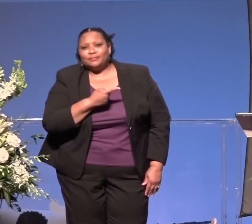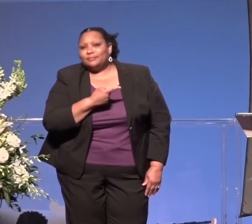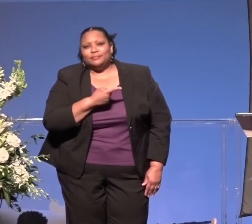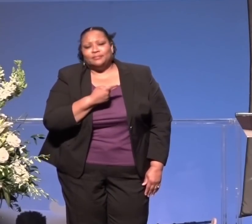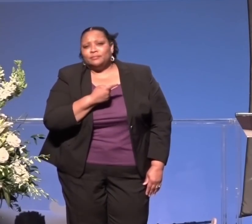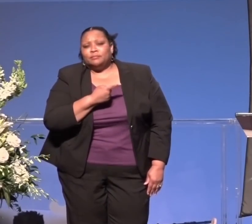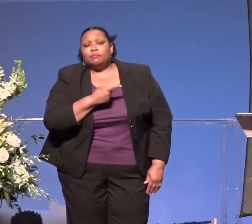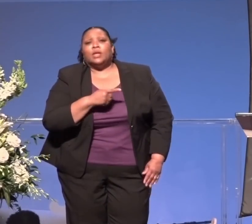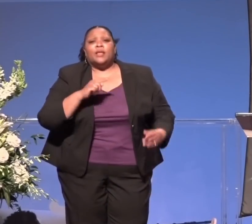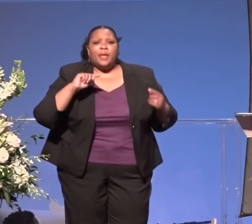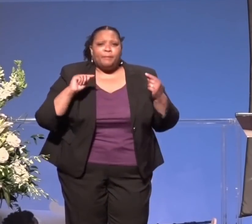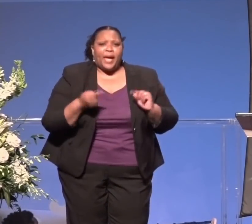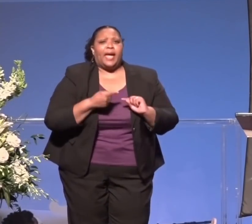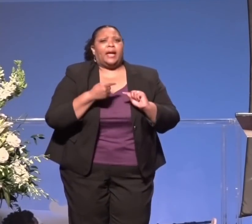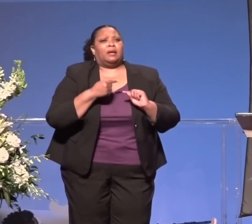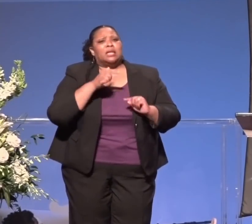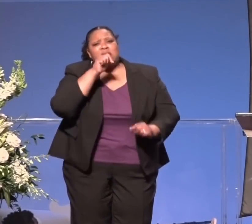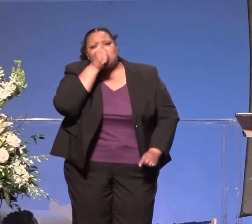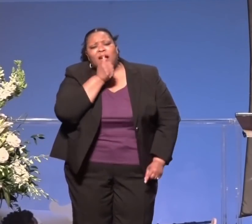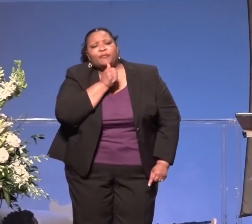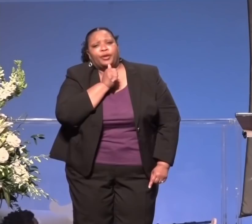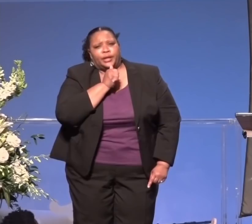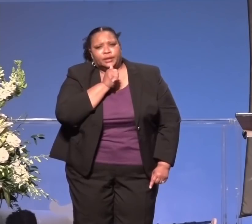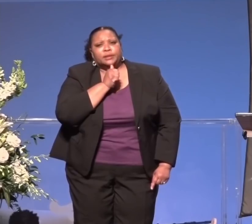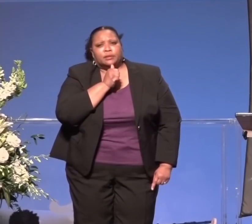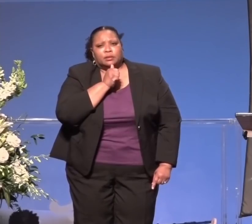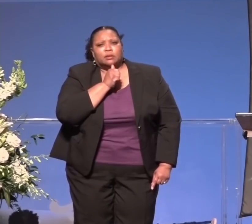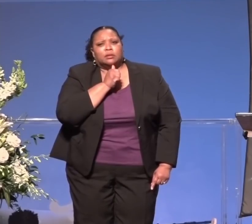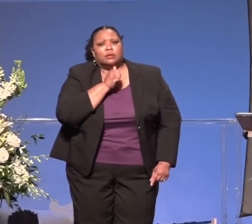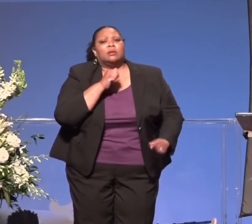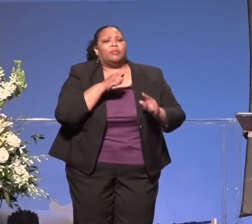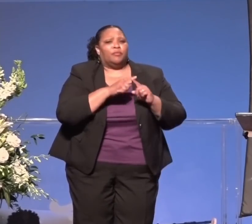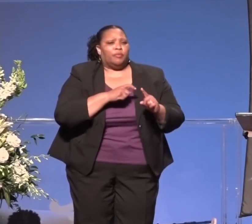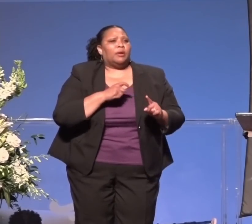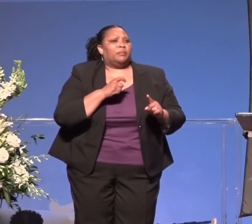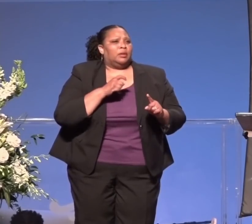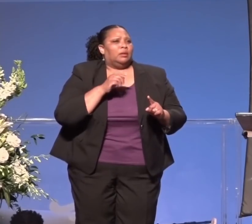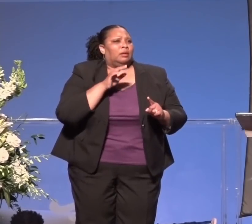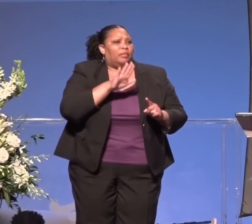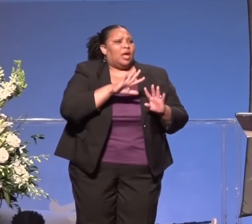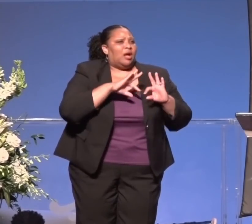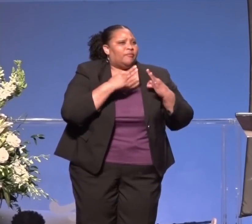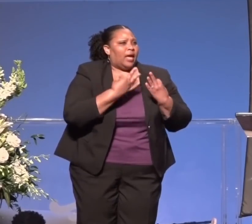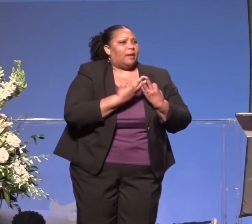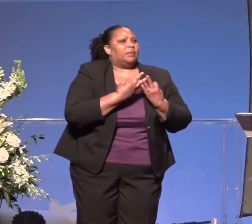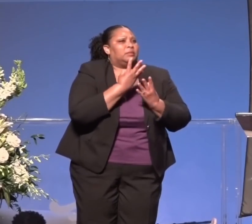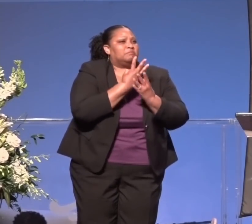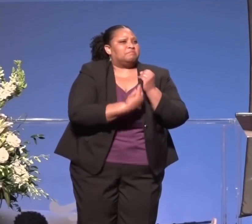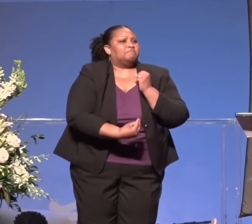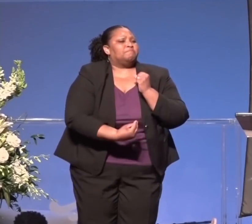STAND WITH THIS FAMILY, BECAUSE THEY KNOW BETTER THAN ANYONE THEY KNOW BETTER THAN ANYONE